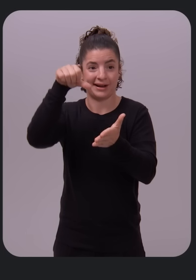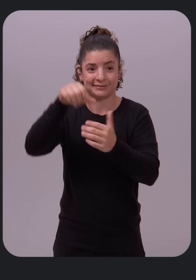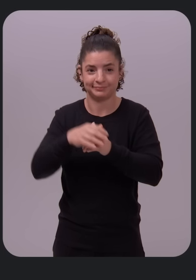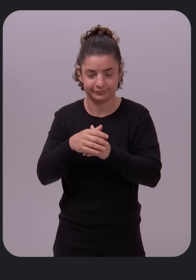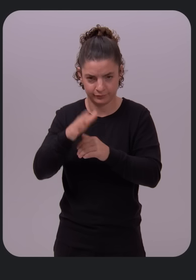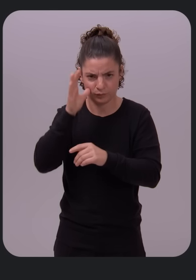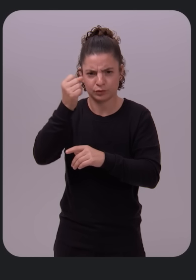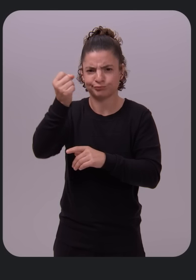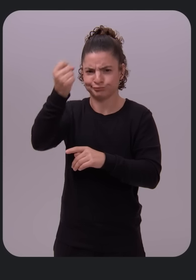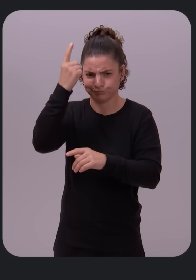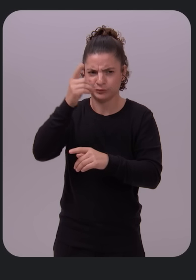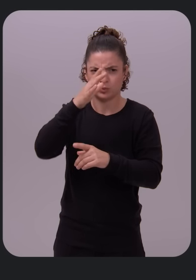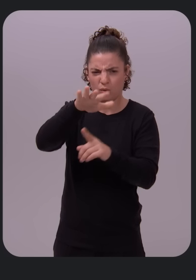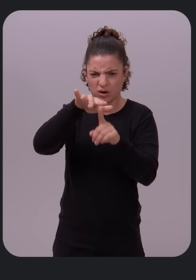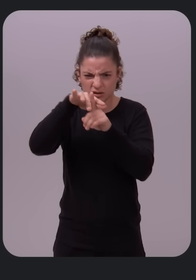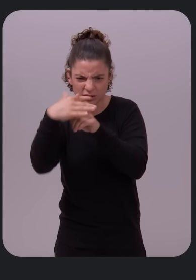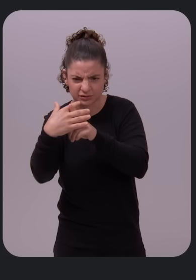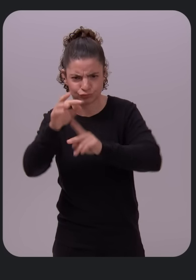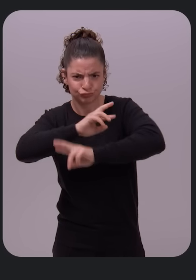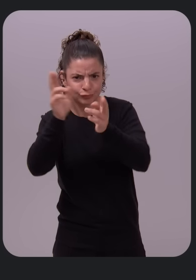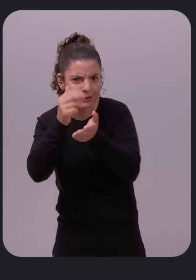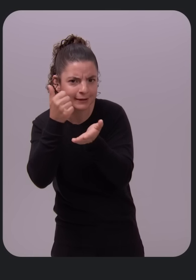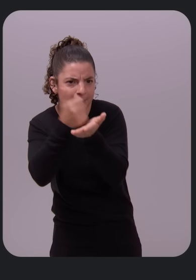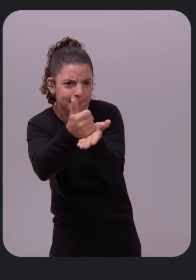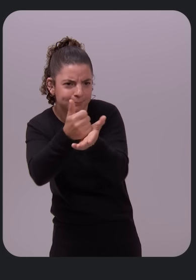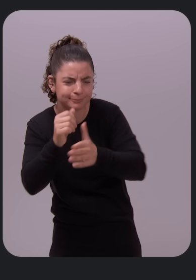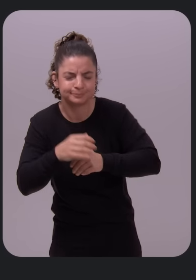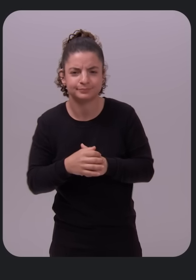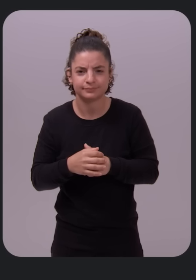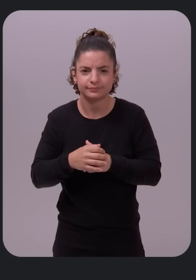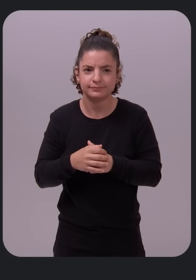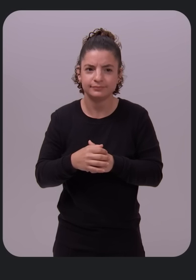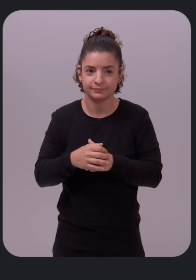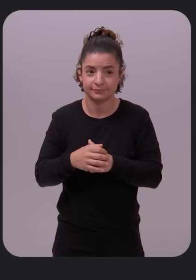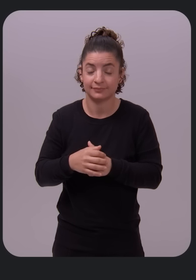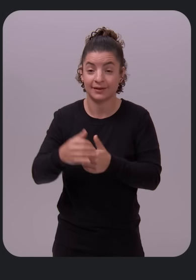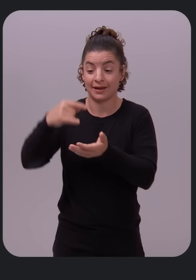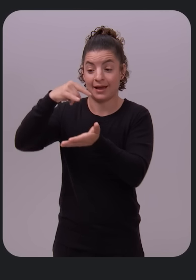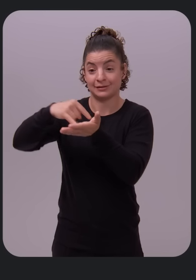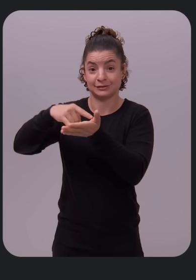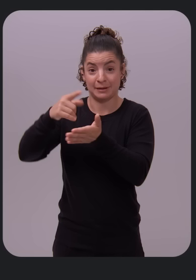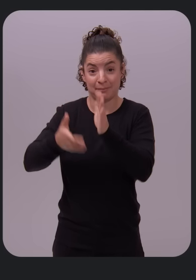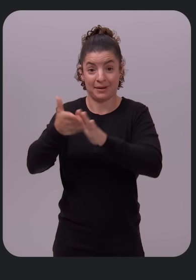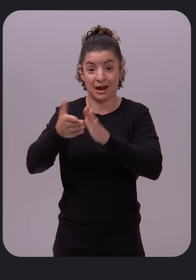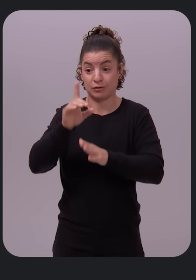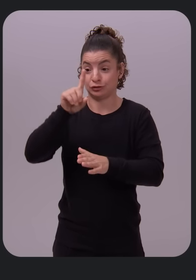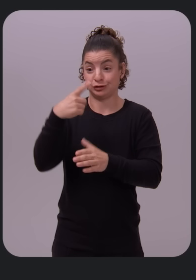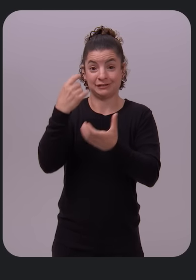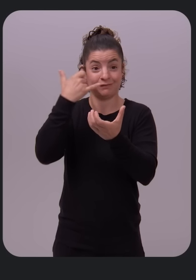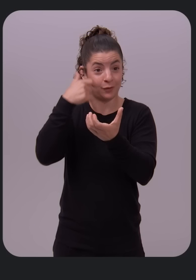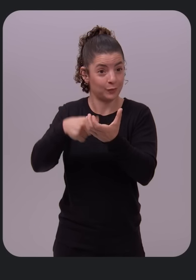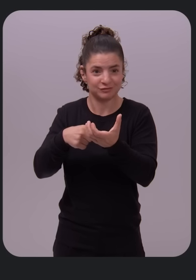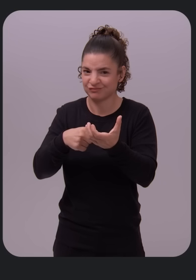It understands your context and is ready to help. But Android is powering more than your phone.